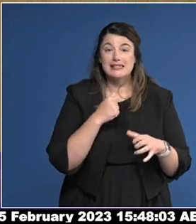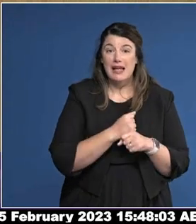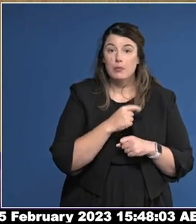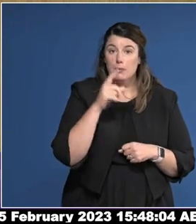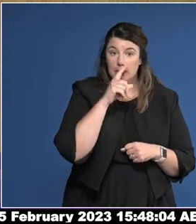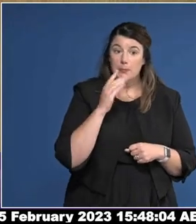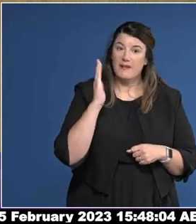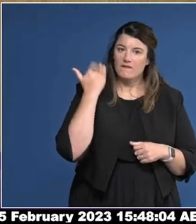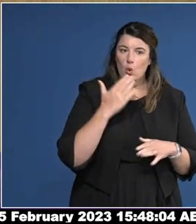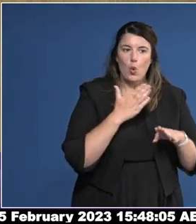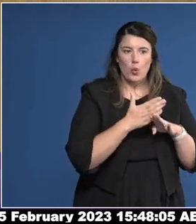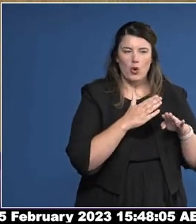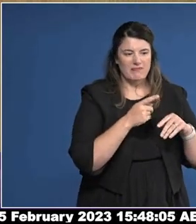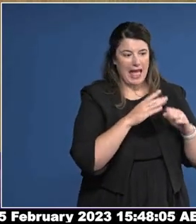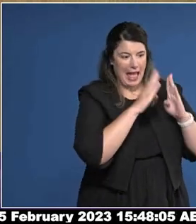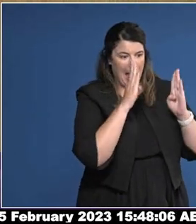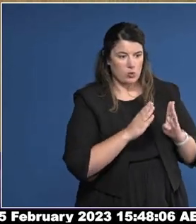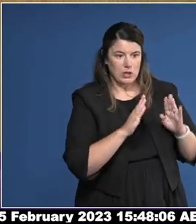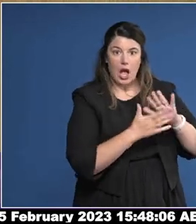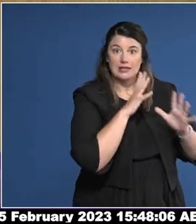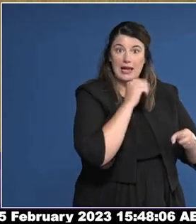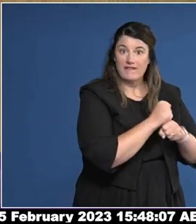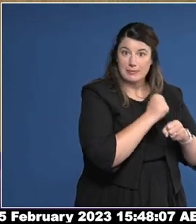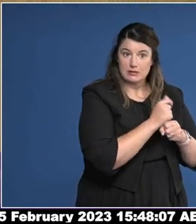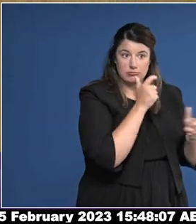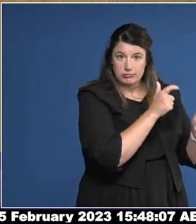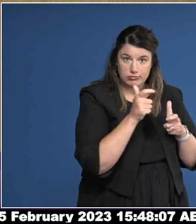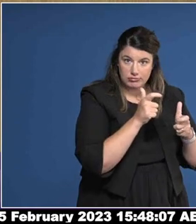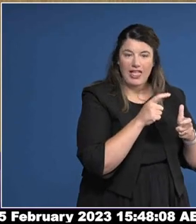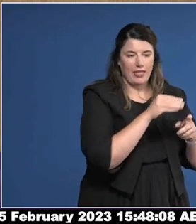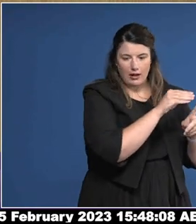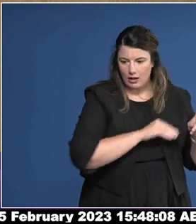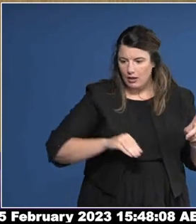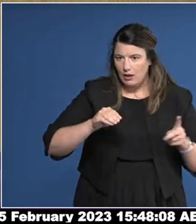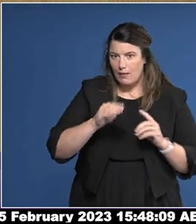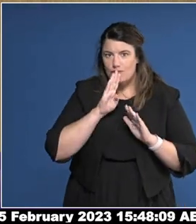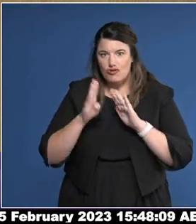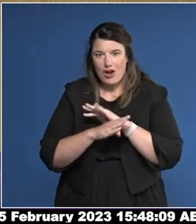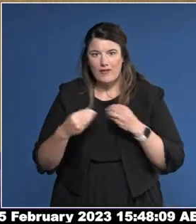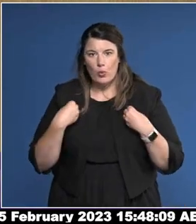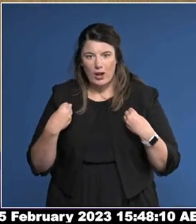Independent Living to a provider where perhaps their experience of making their own